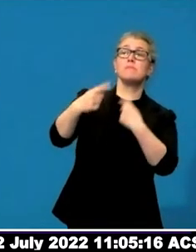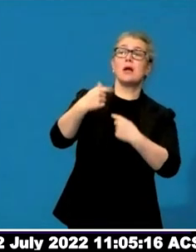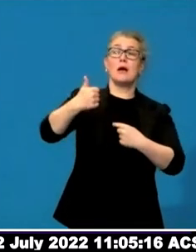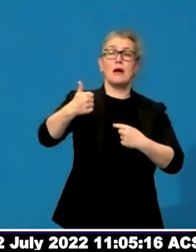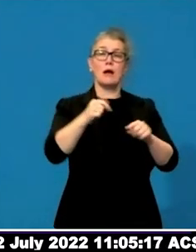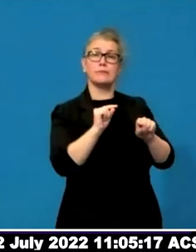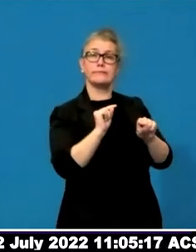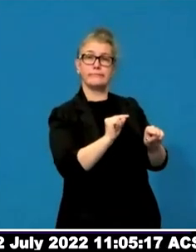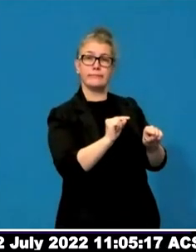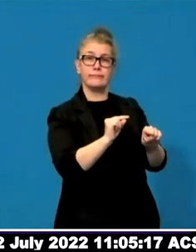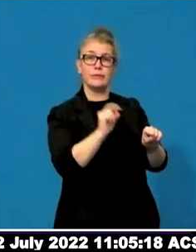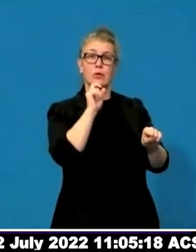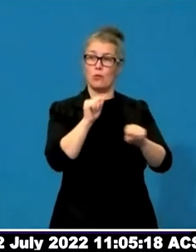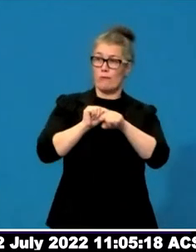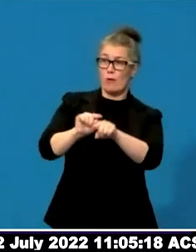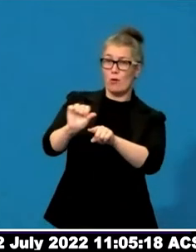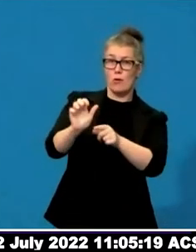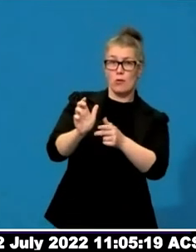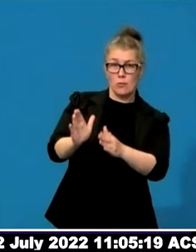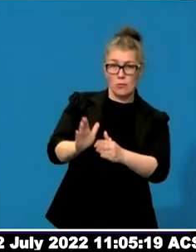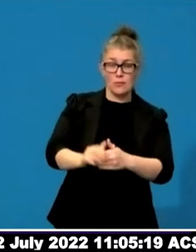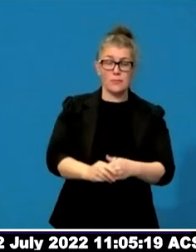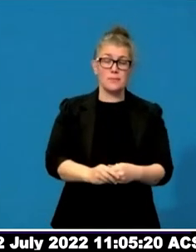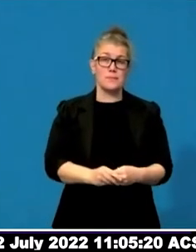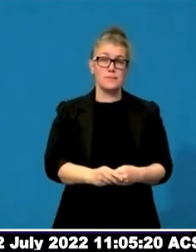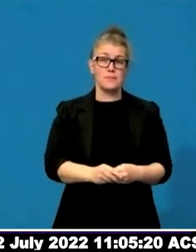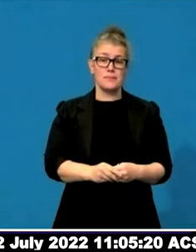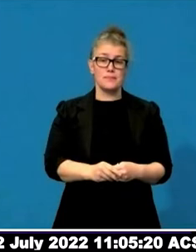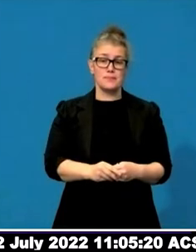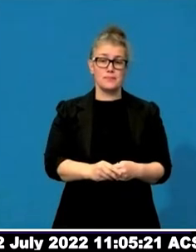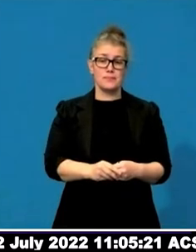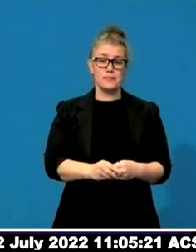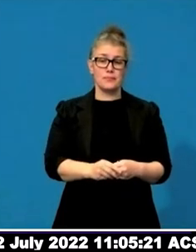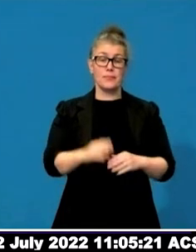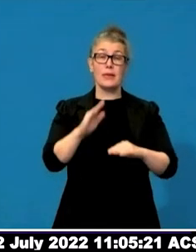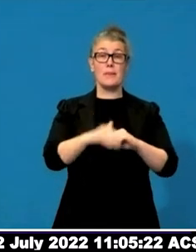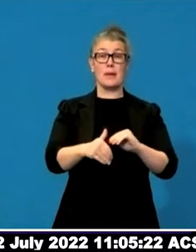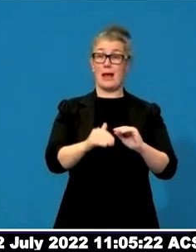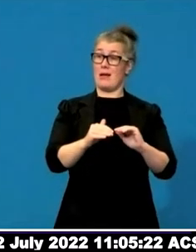and so it's about their level of comfort in -